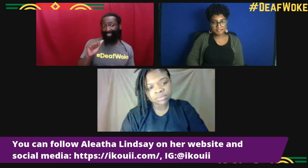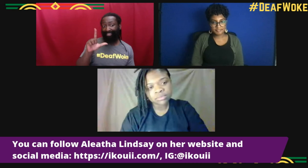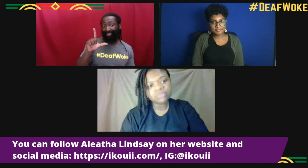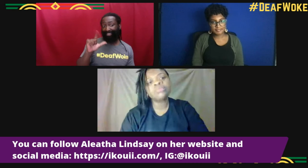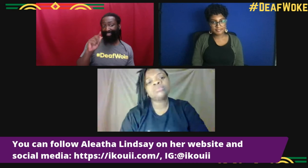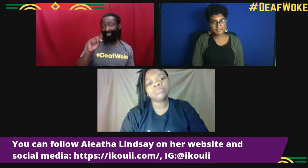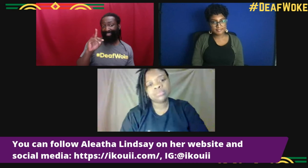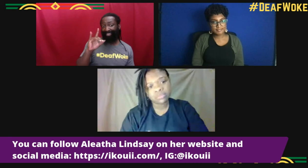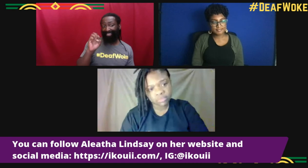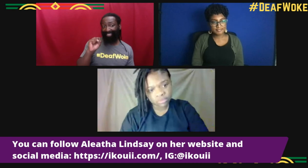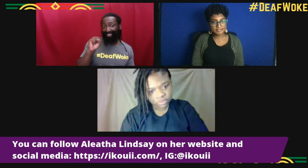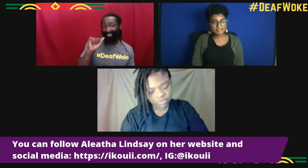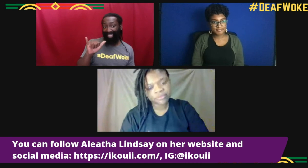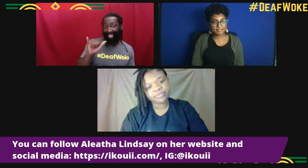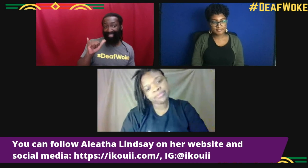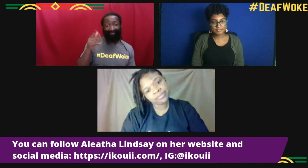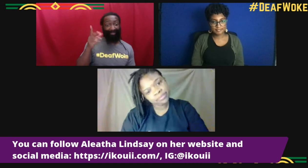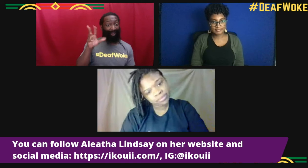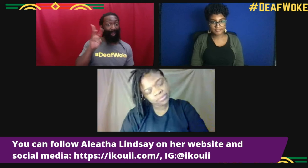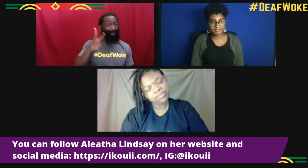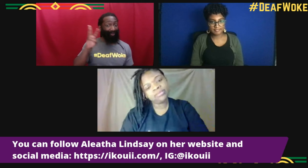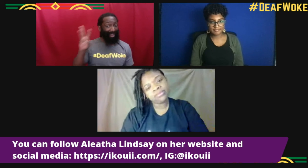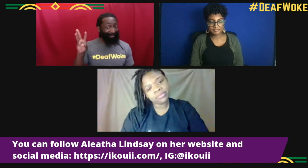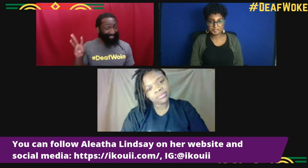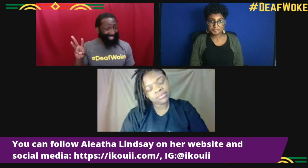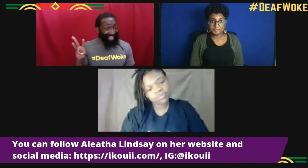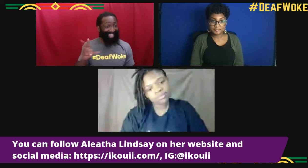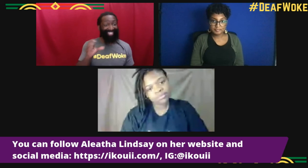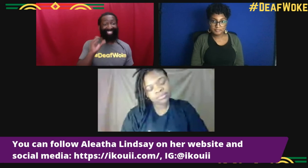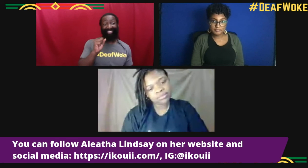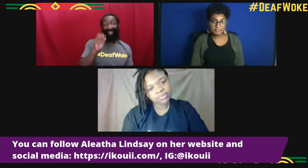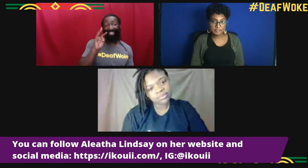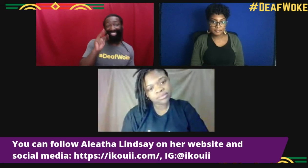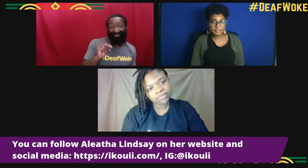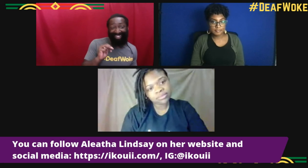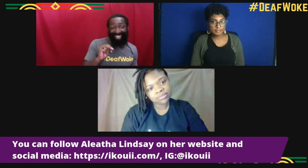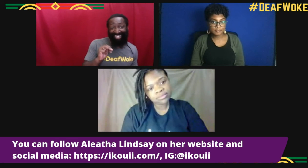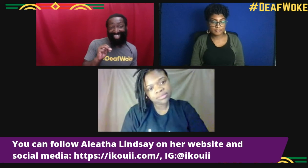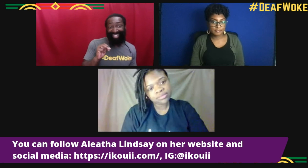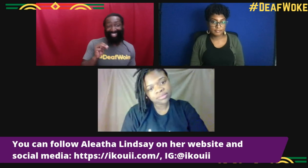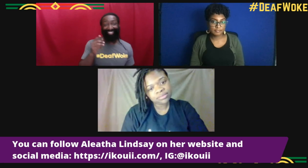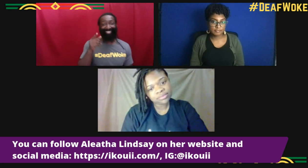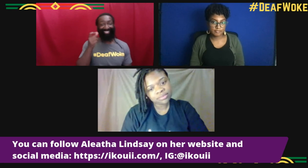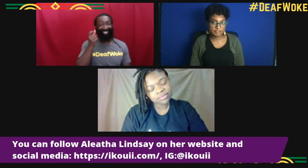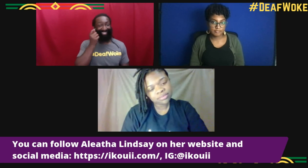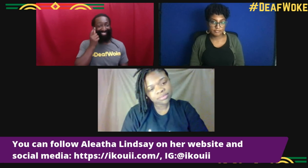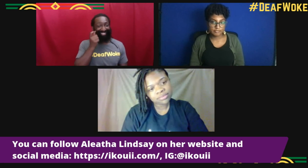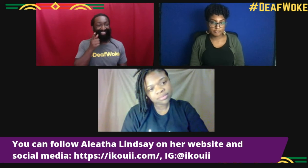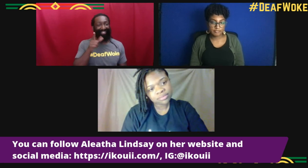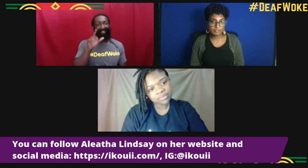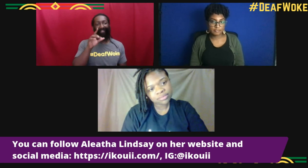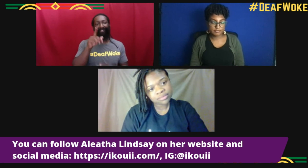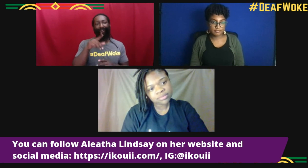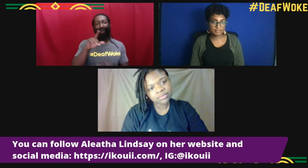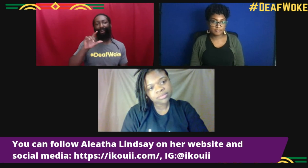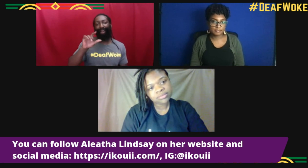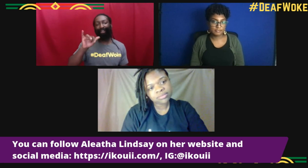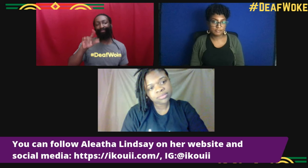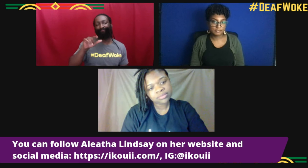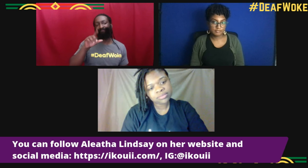on her website and social media at https://ikouii.com